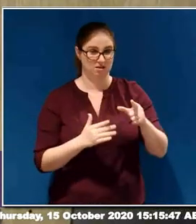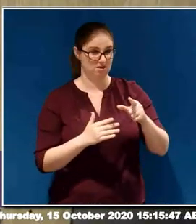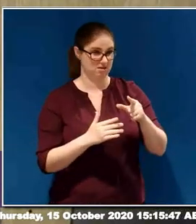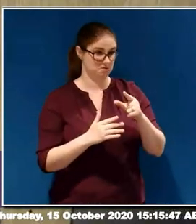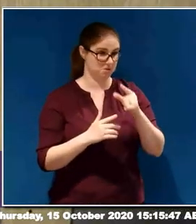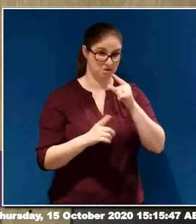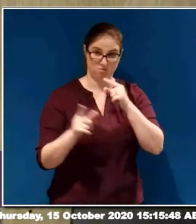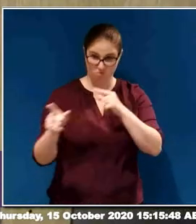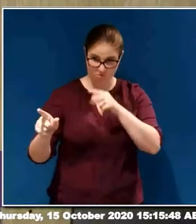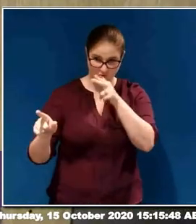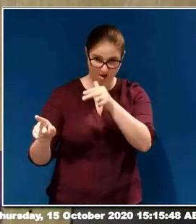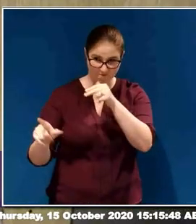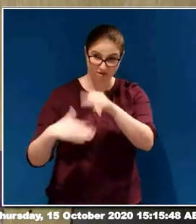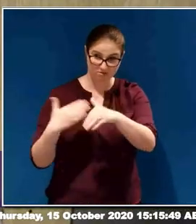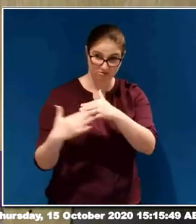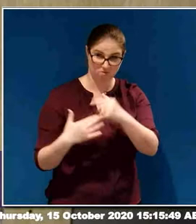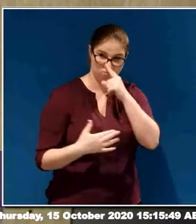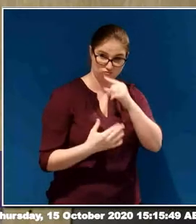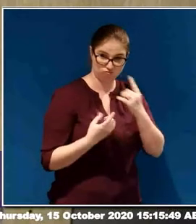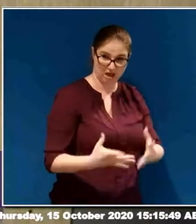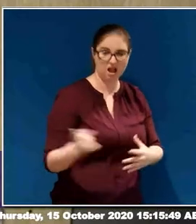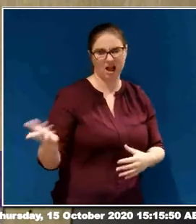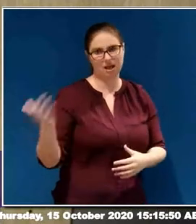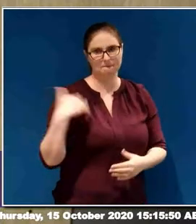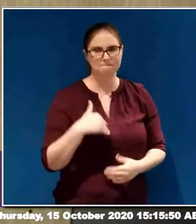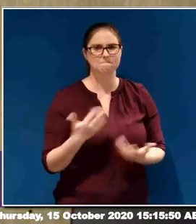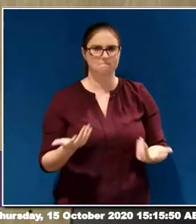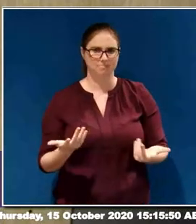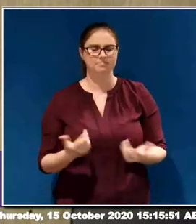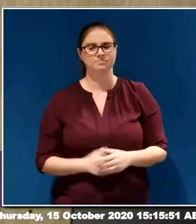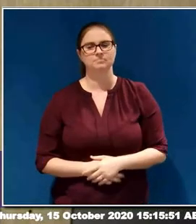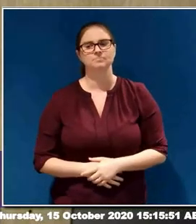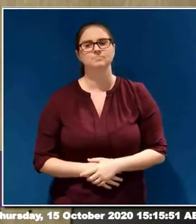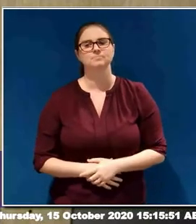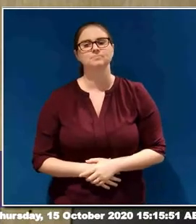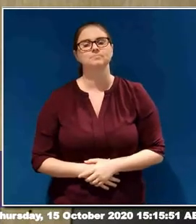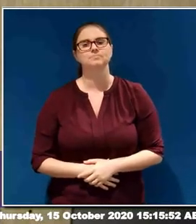It can also be, you know, sort, of suspensions that aren't recorded and